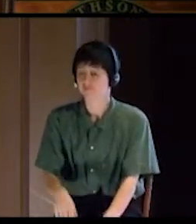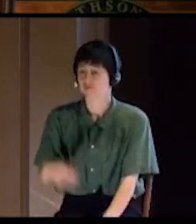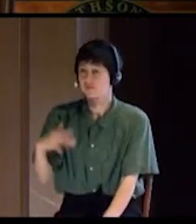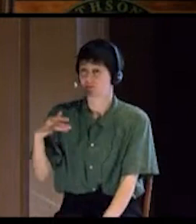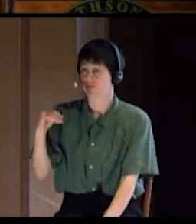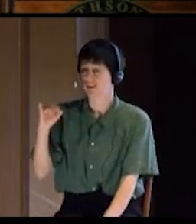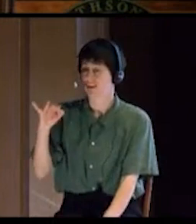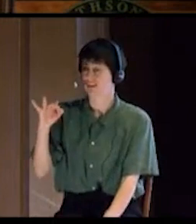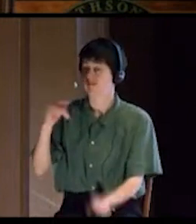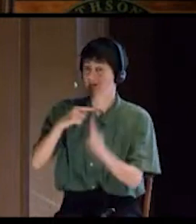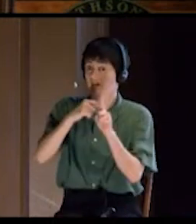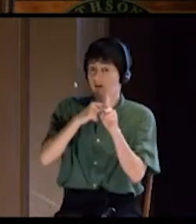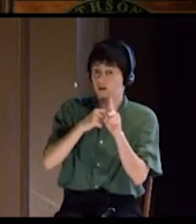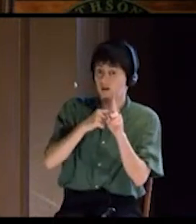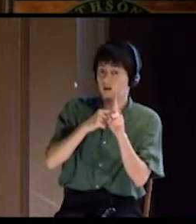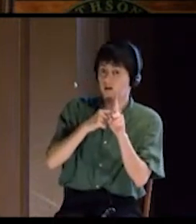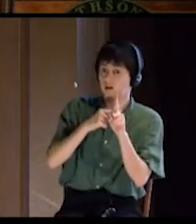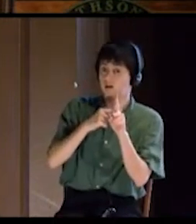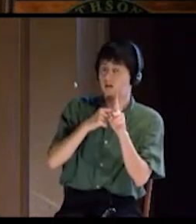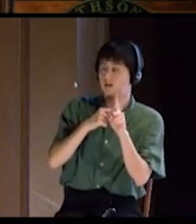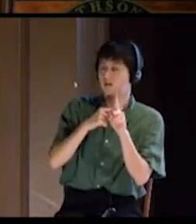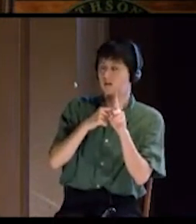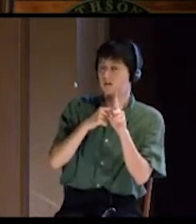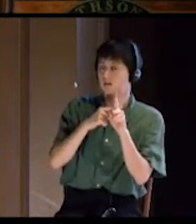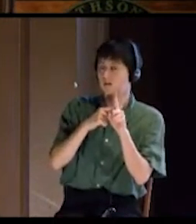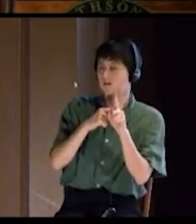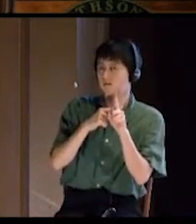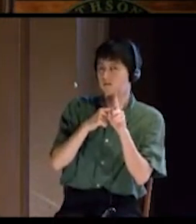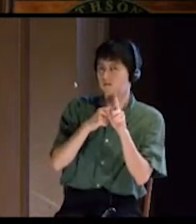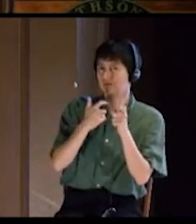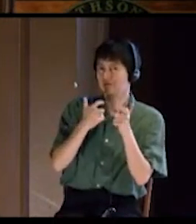And so again, a back of the envelope calculation, what we find is that for an average sized animal